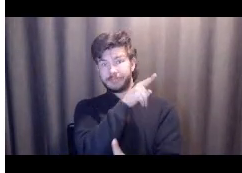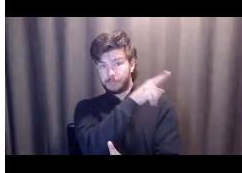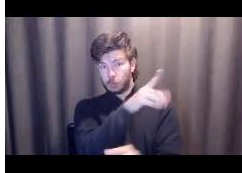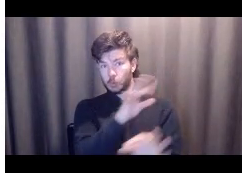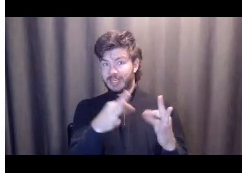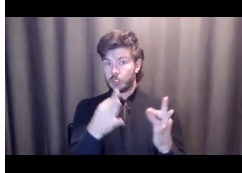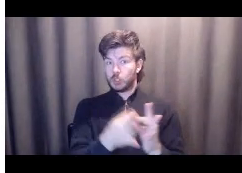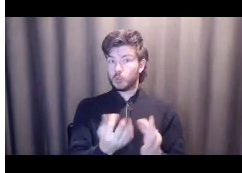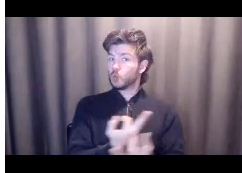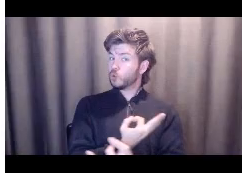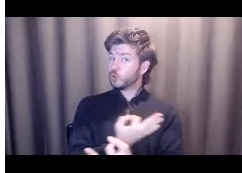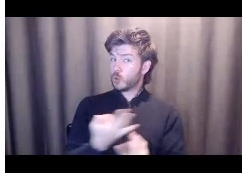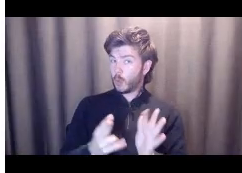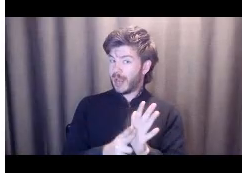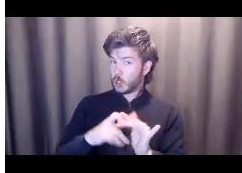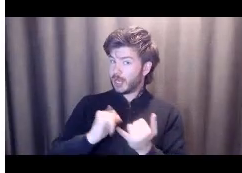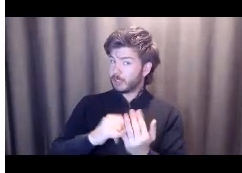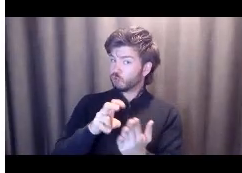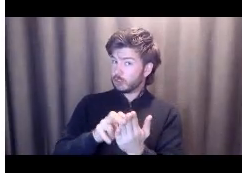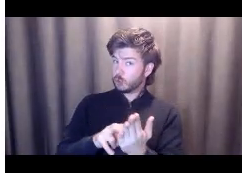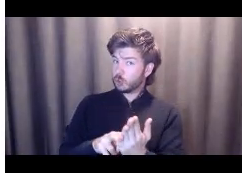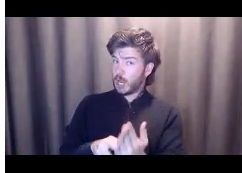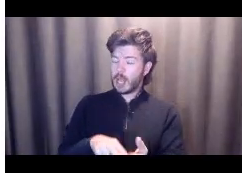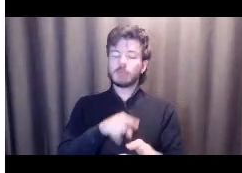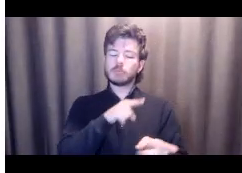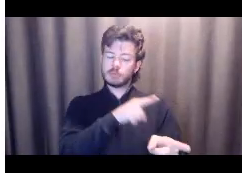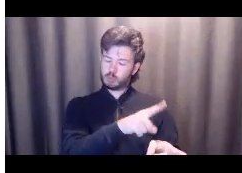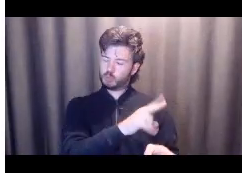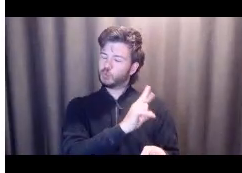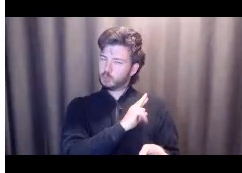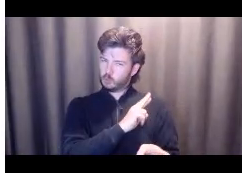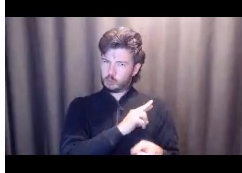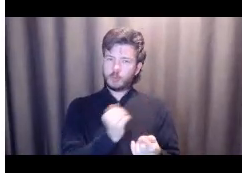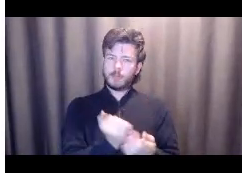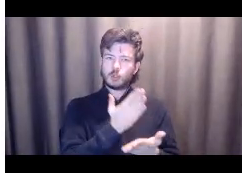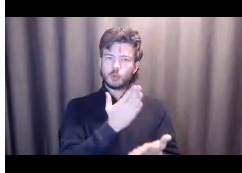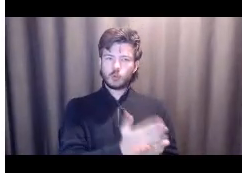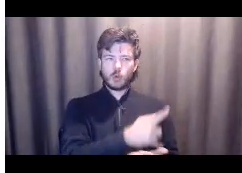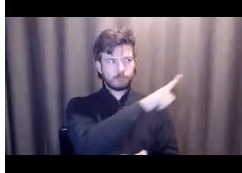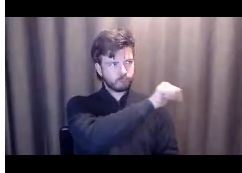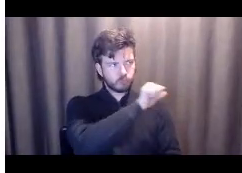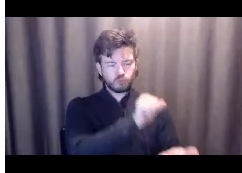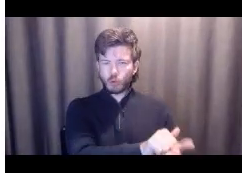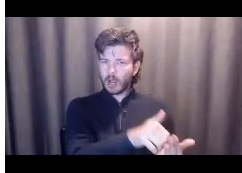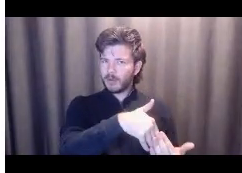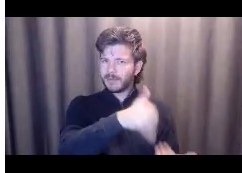has the right qualifications, training and safety checks.